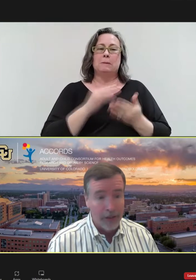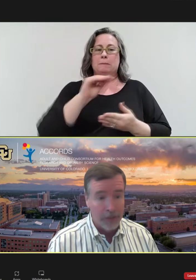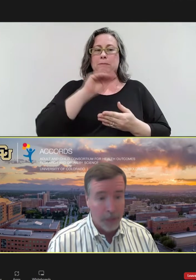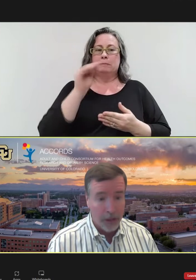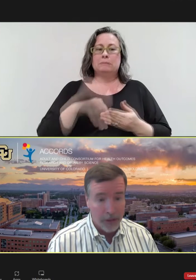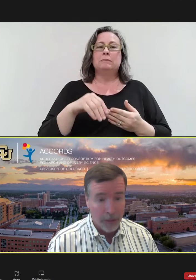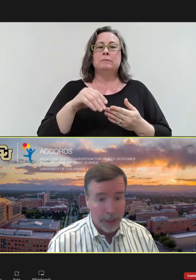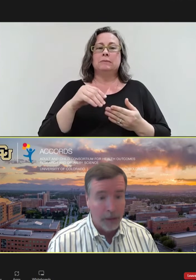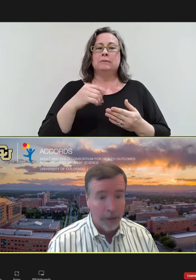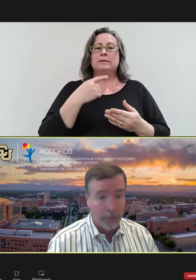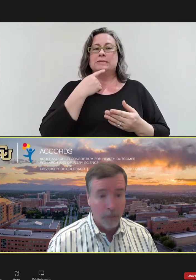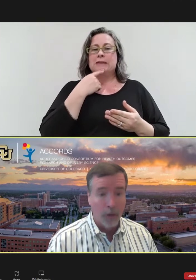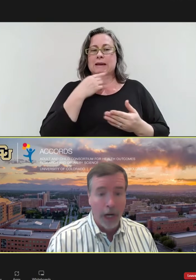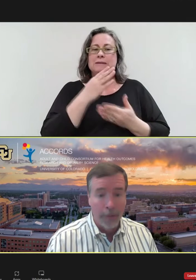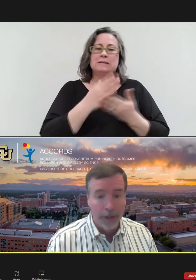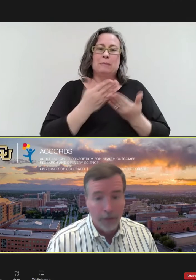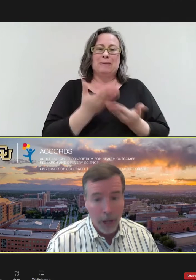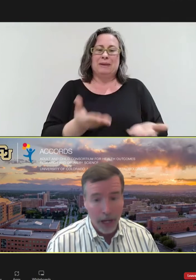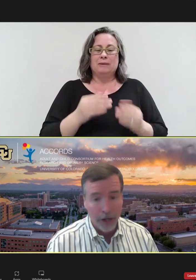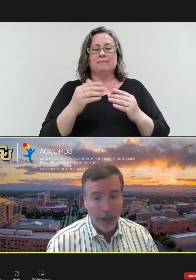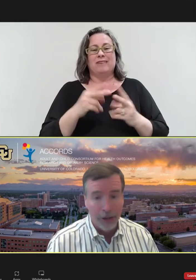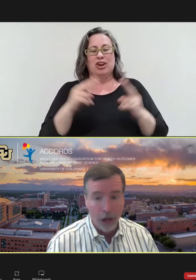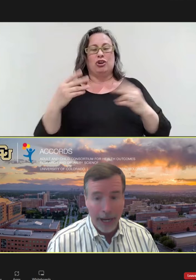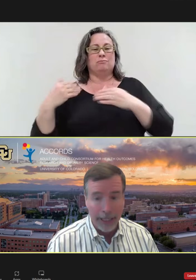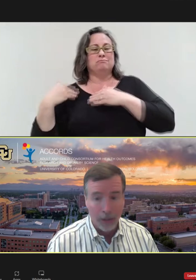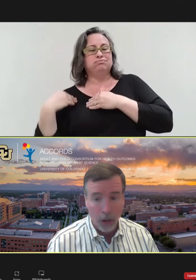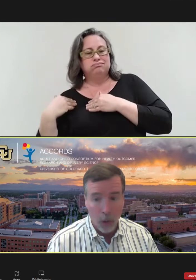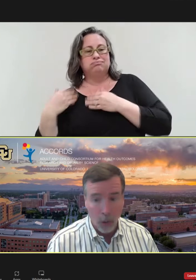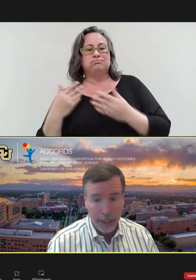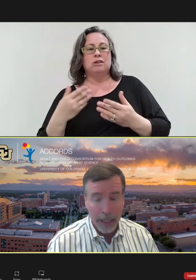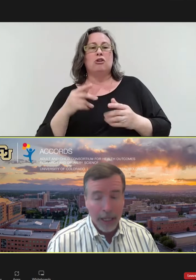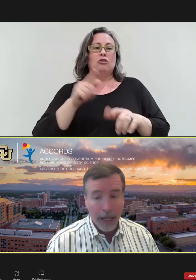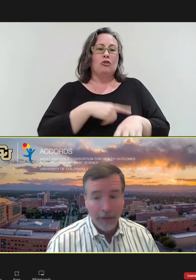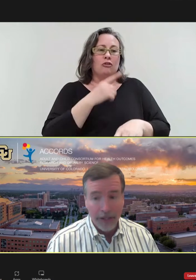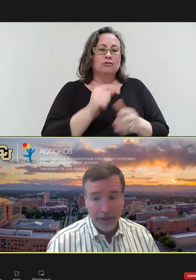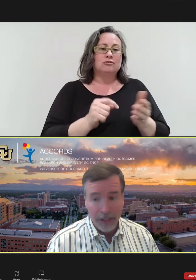as burdensome, including requirements for monitoring and tracking and recording VFC